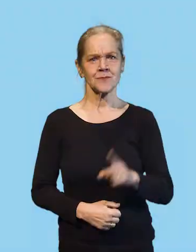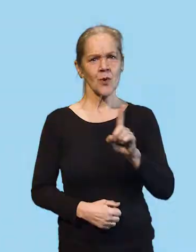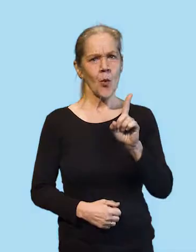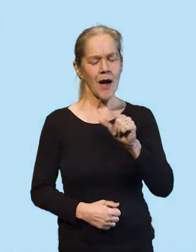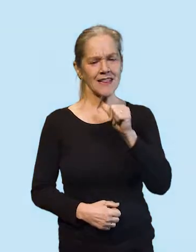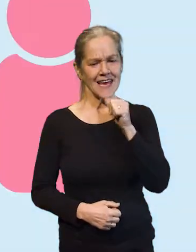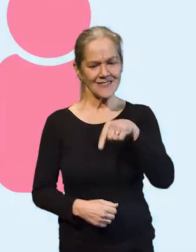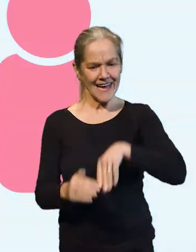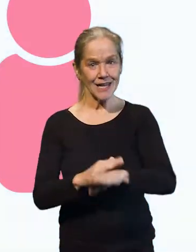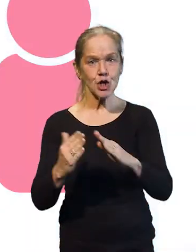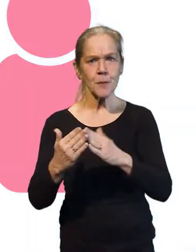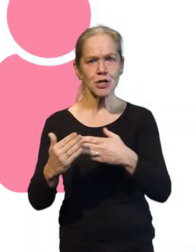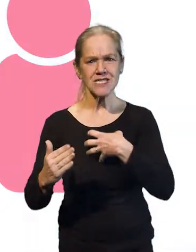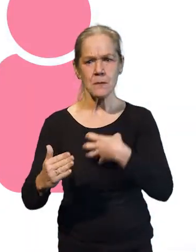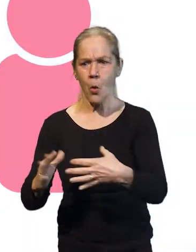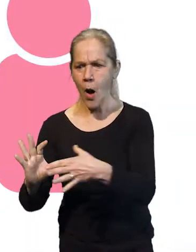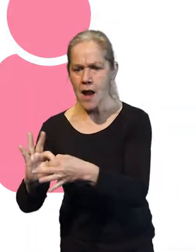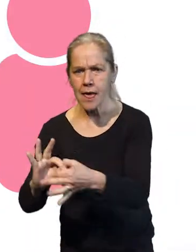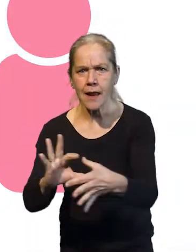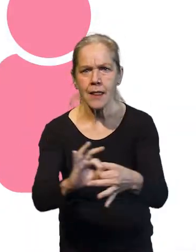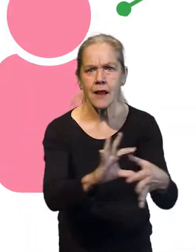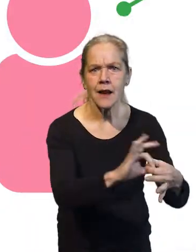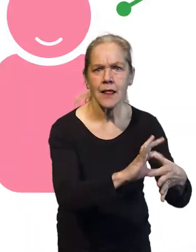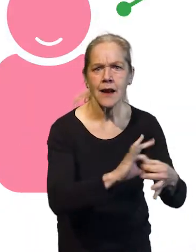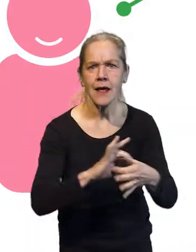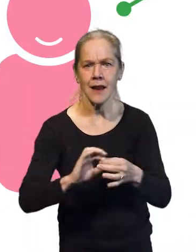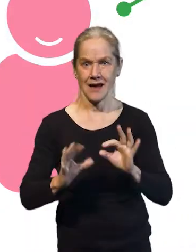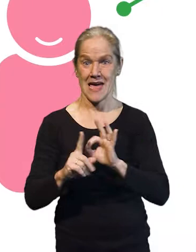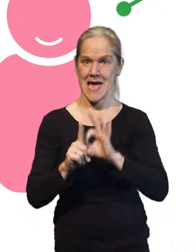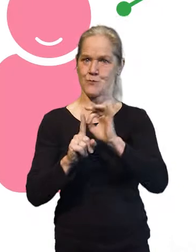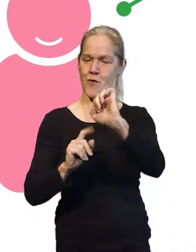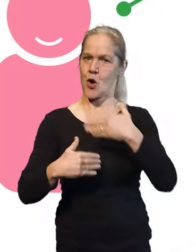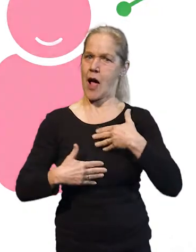What if making more connections in your community improved your health and wellbeing?